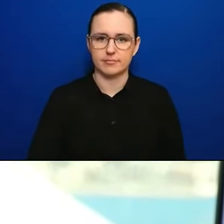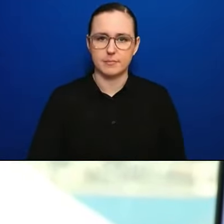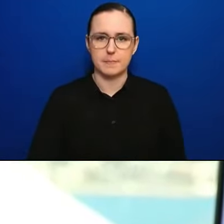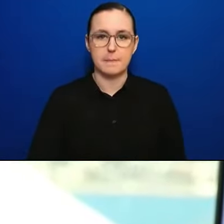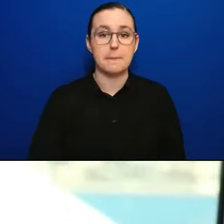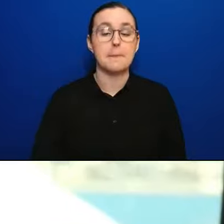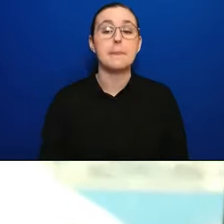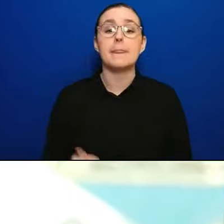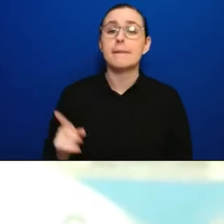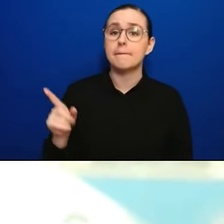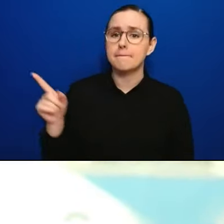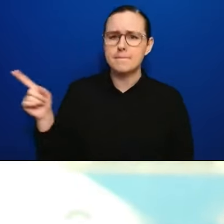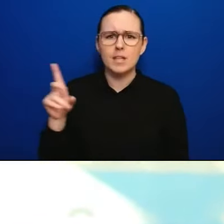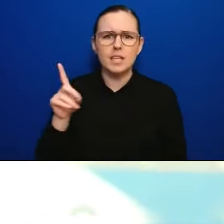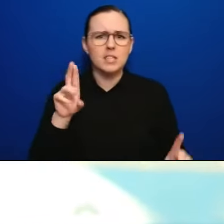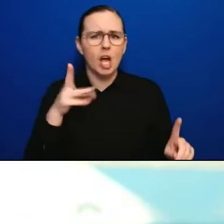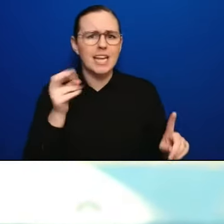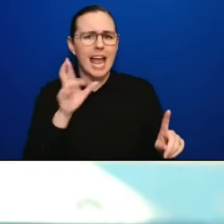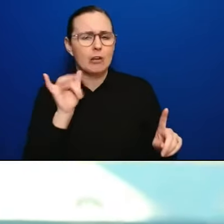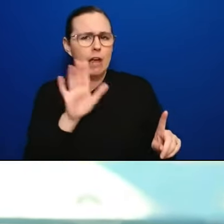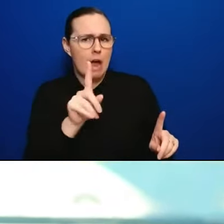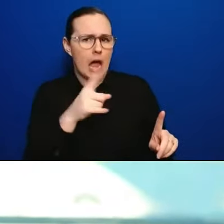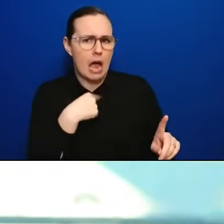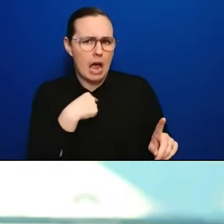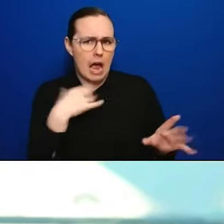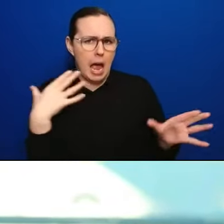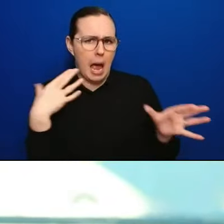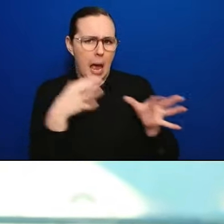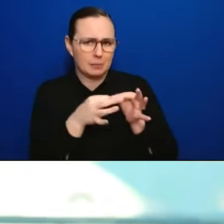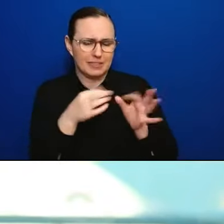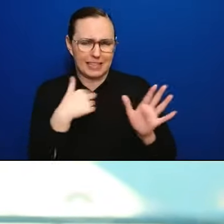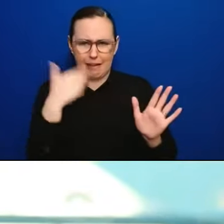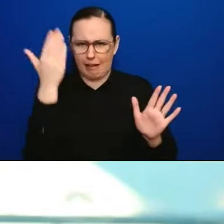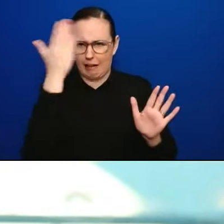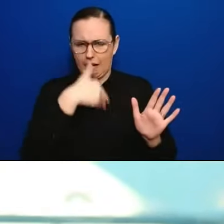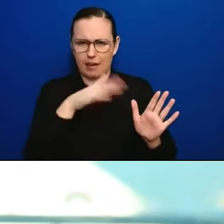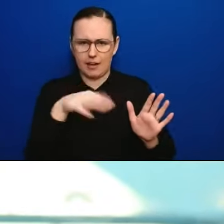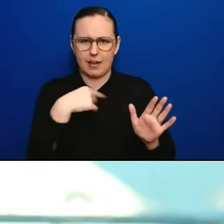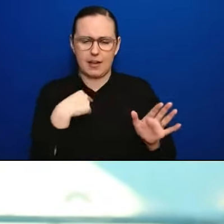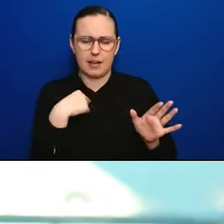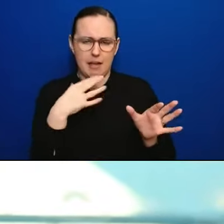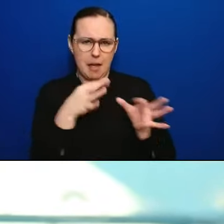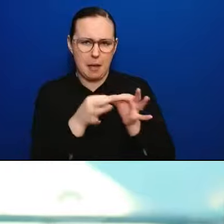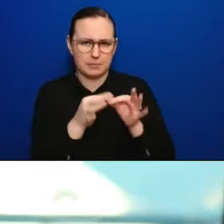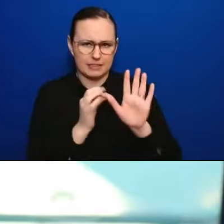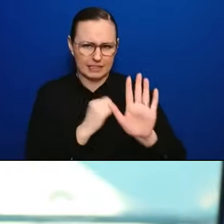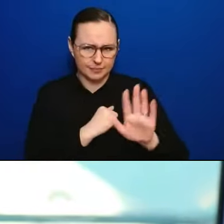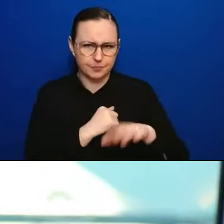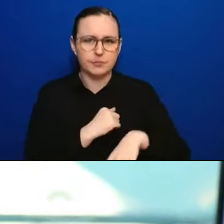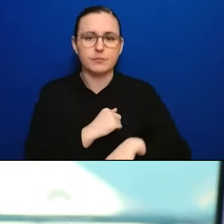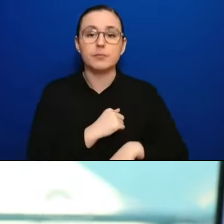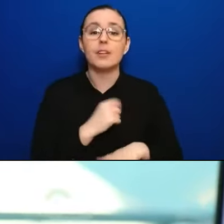on the phone press star 1 to enter the queue you will be limited to one question and one follow-up.